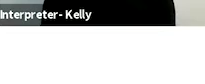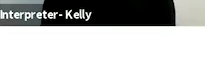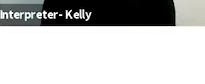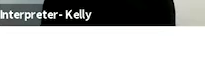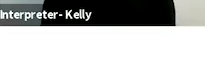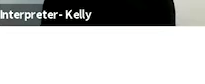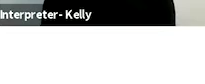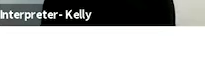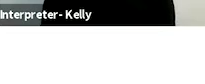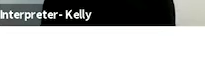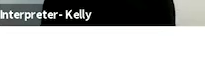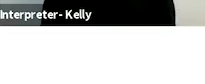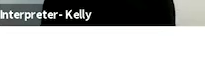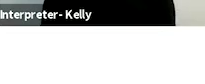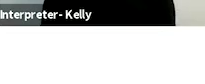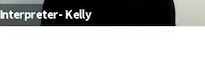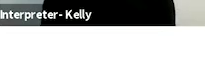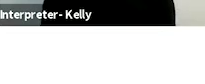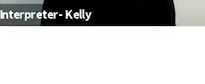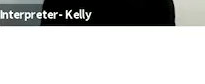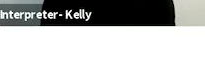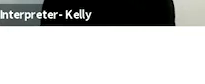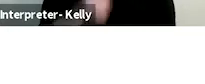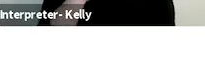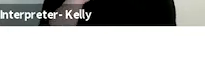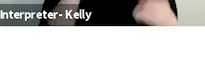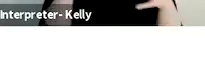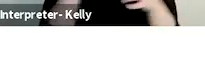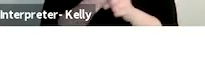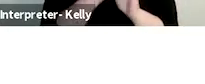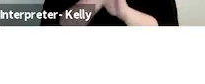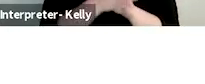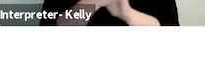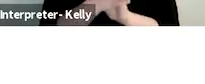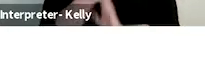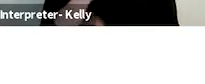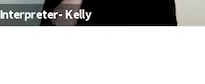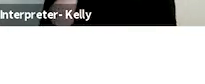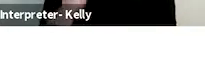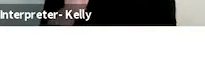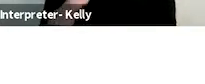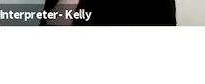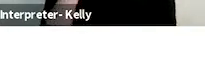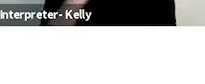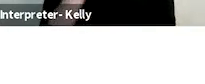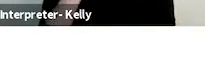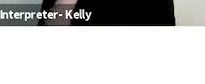differentiation. So that there is about making sure the person you put in place of the education